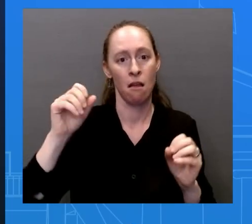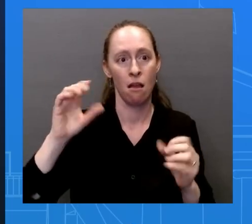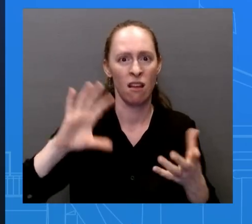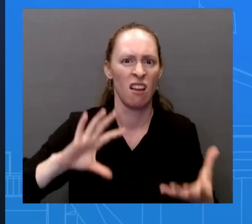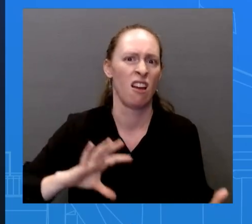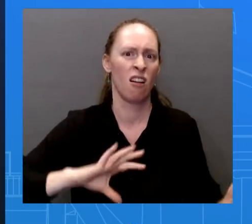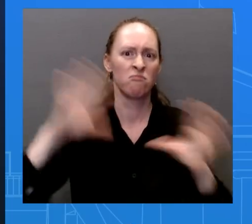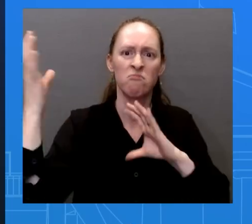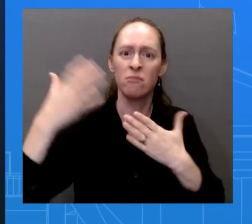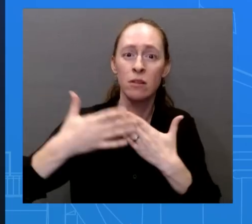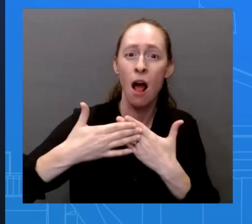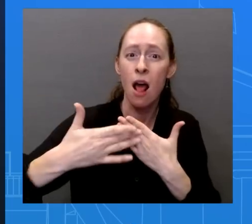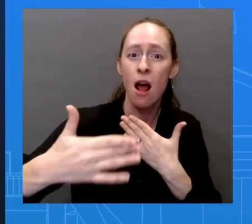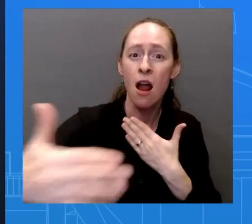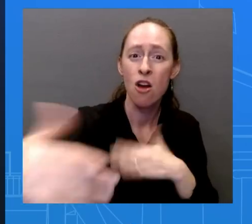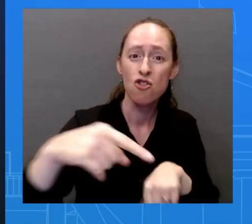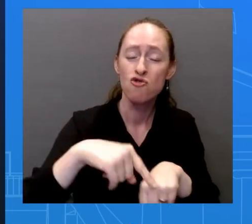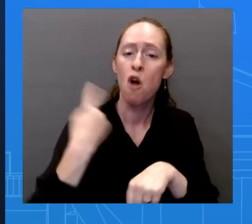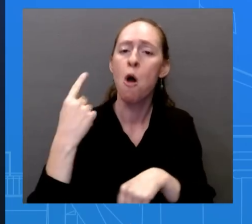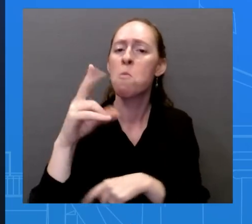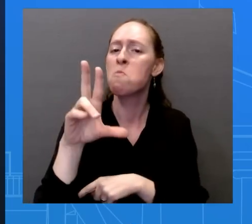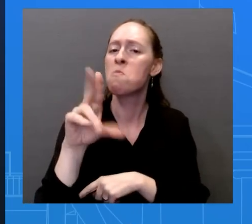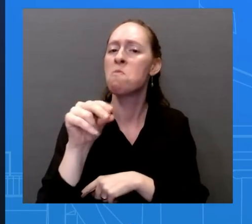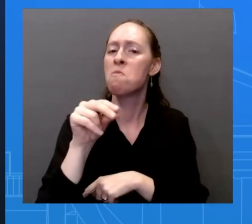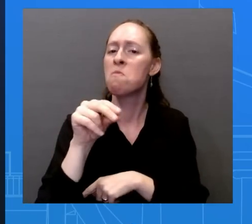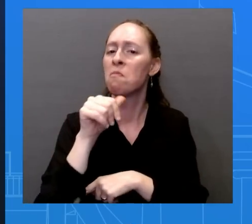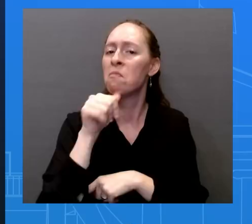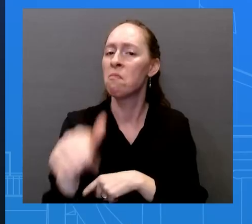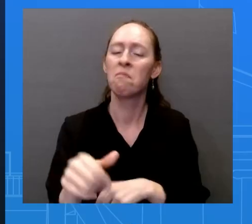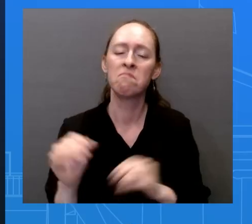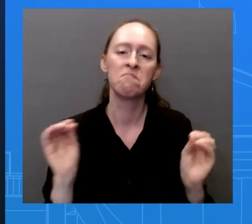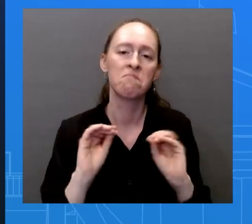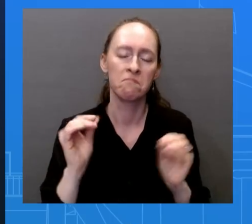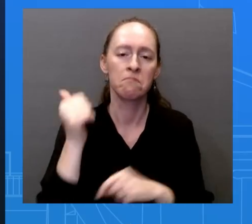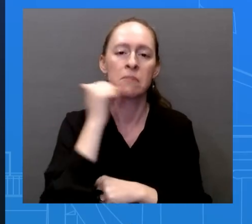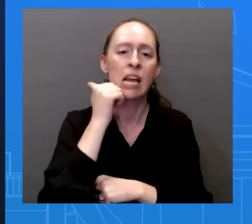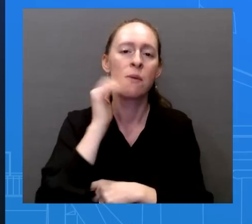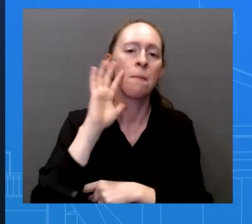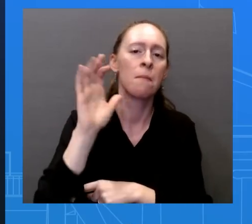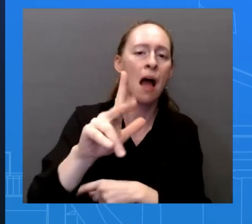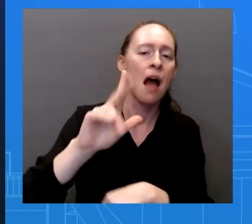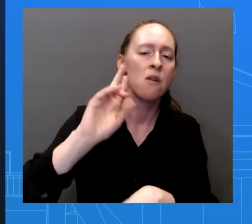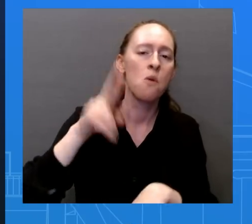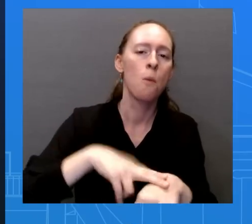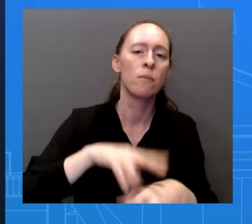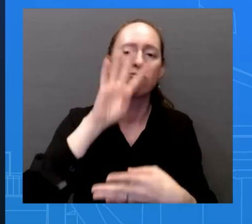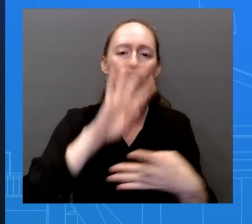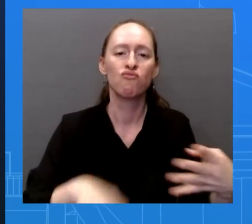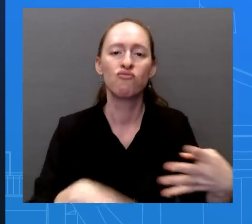On the issue of making sure that we're both getting the vaccines out to disadvantaged communities,